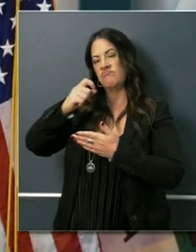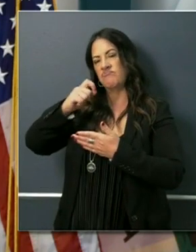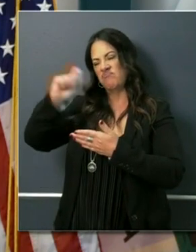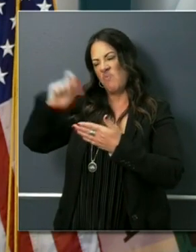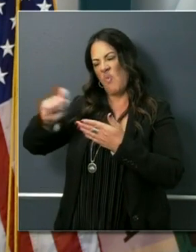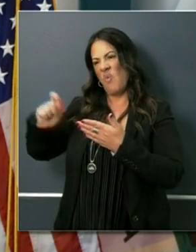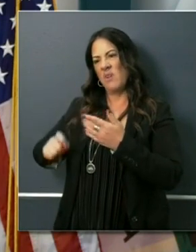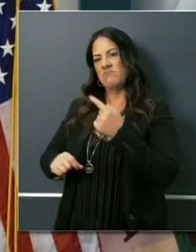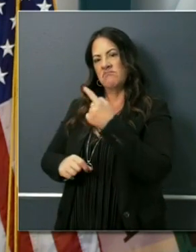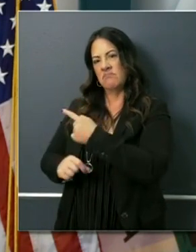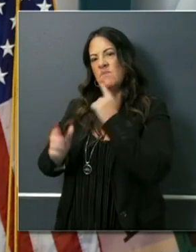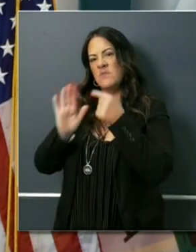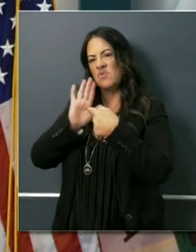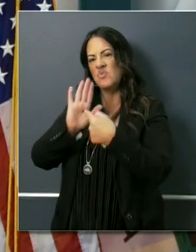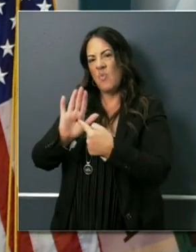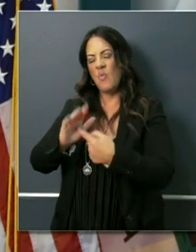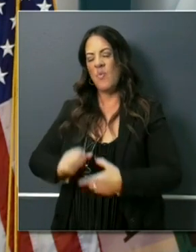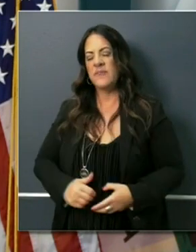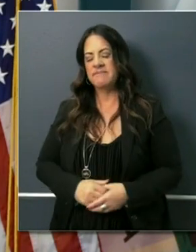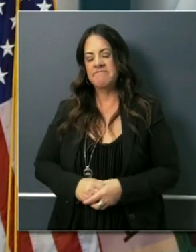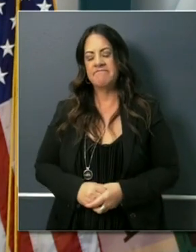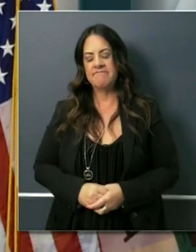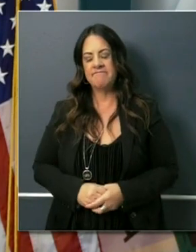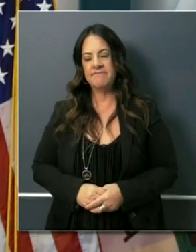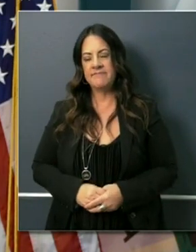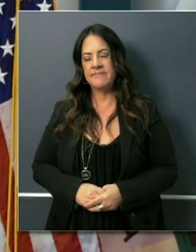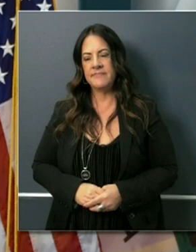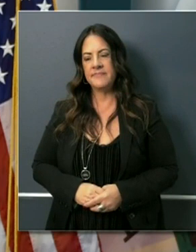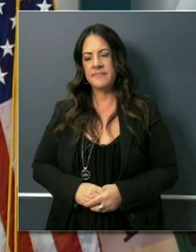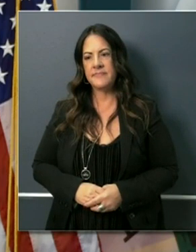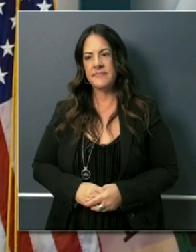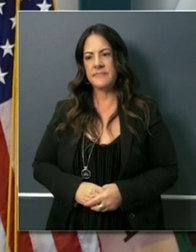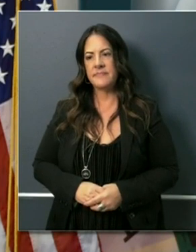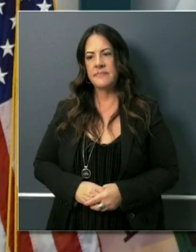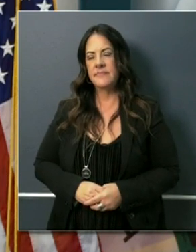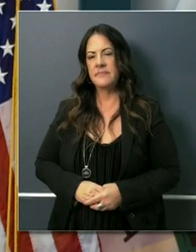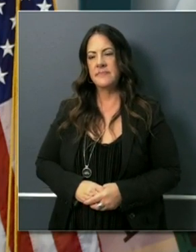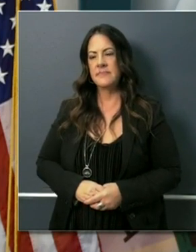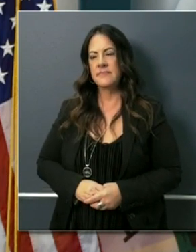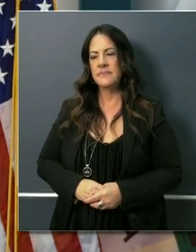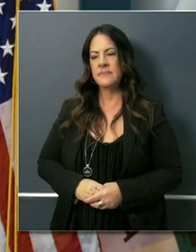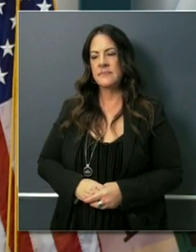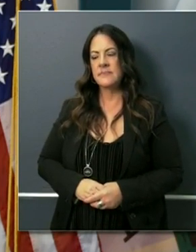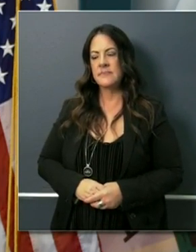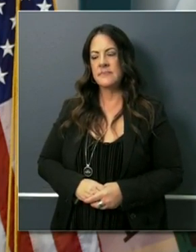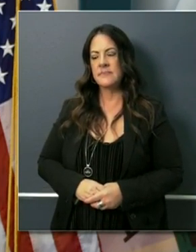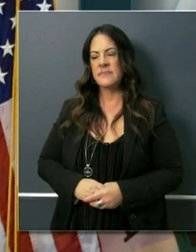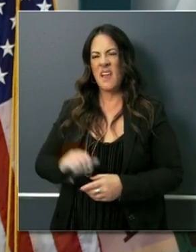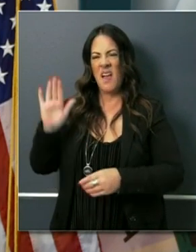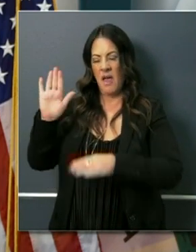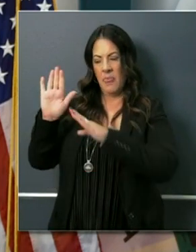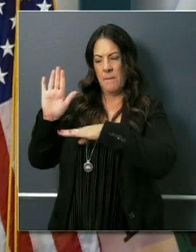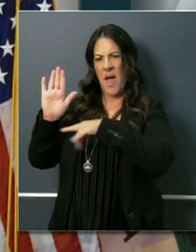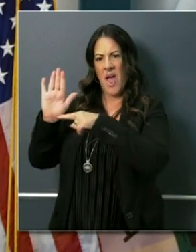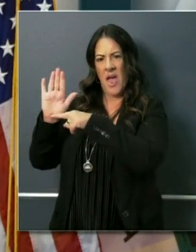I WANT TO SHOW YOU IS ON THIS -- SO -- SORRY.